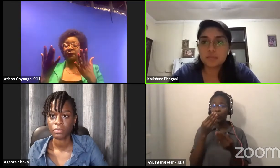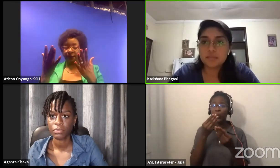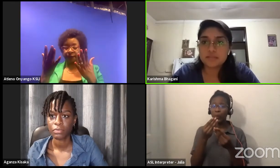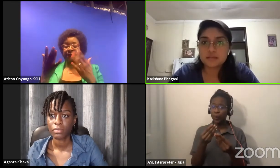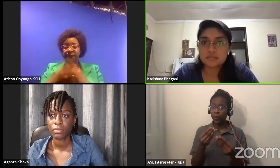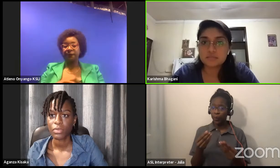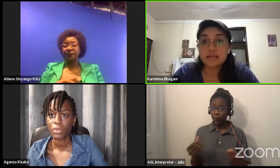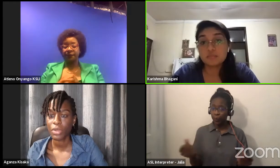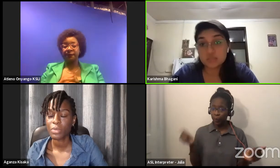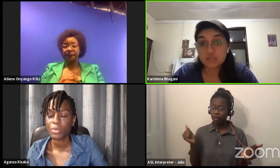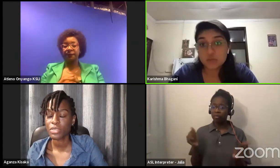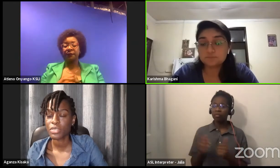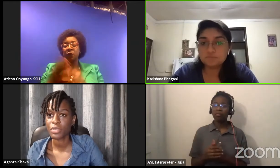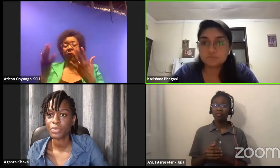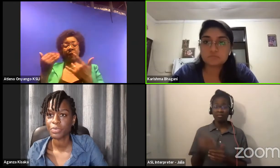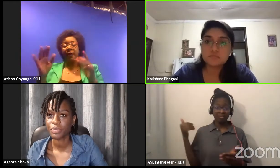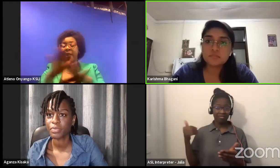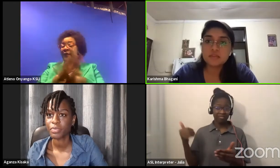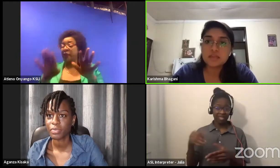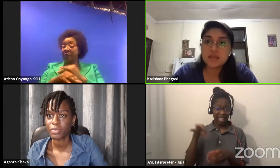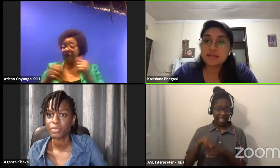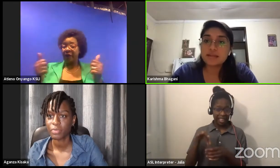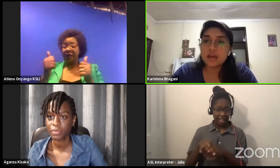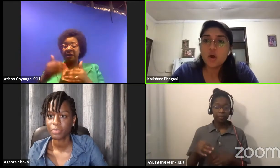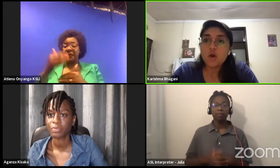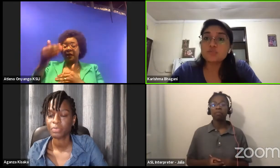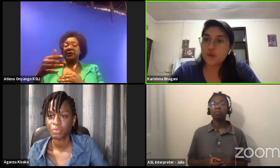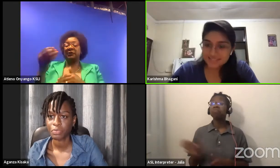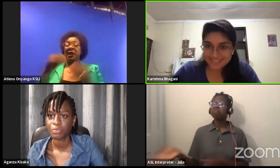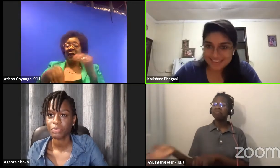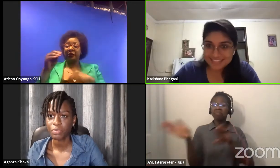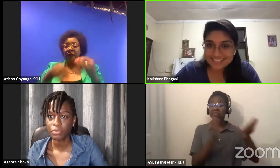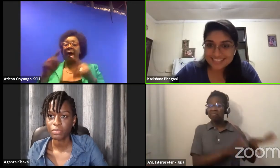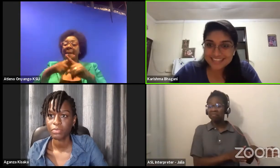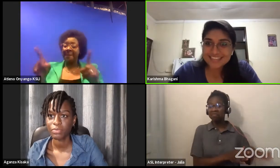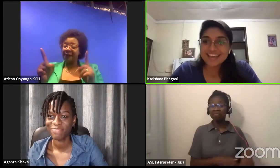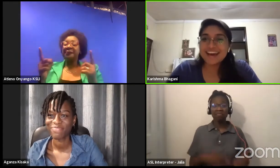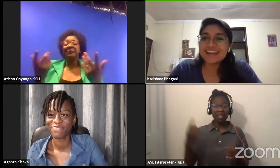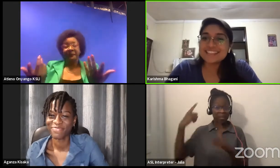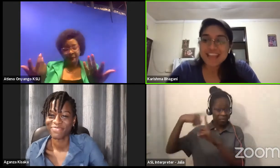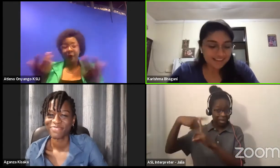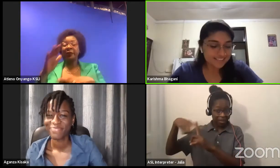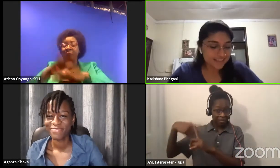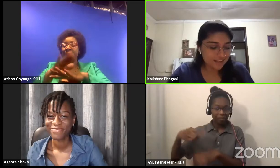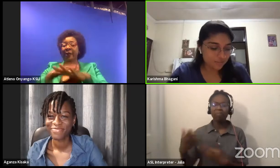in the next couple of months, leading up to the election. But on brightest things, tell us, I mean